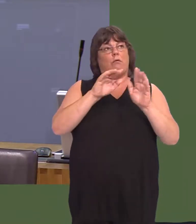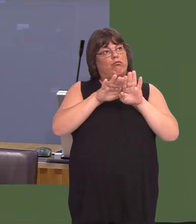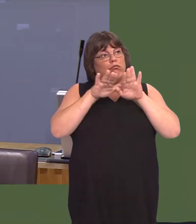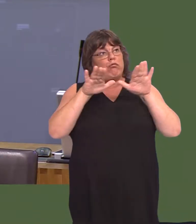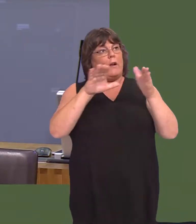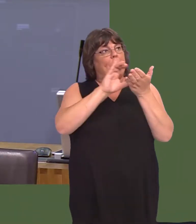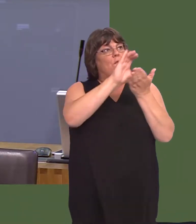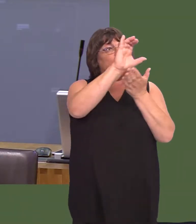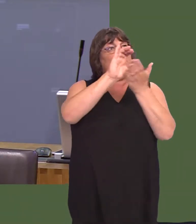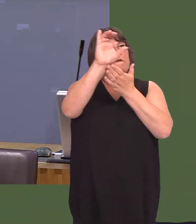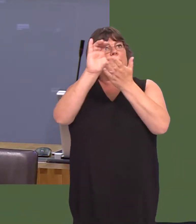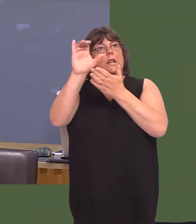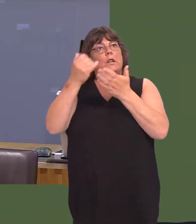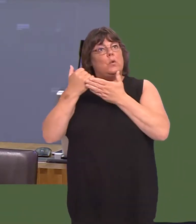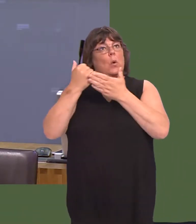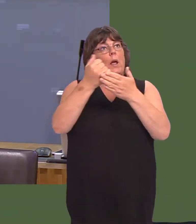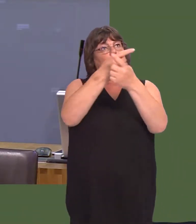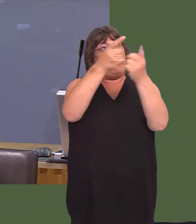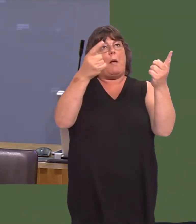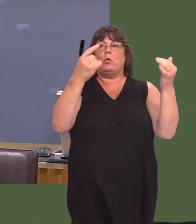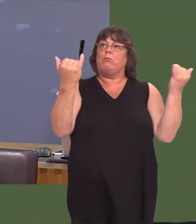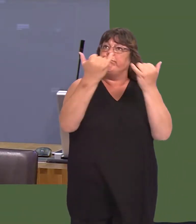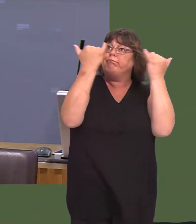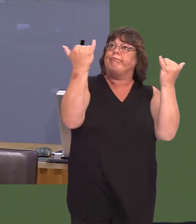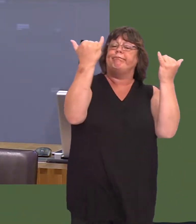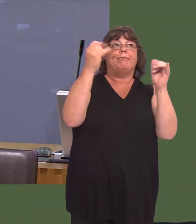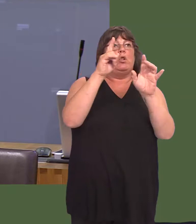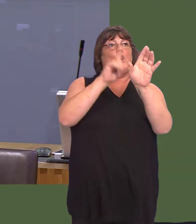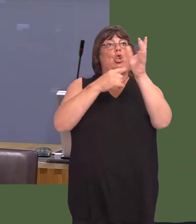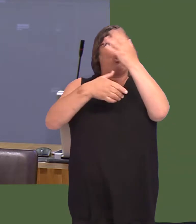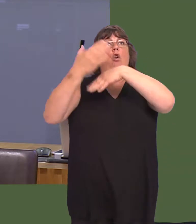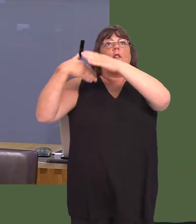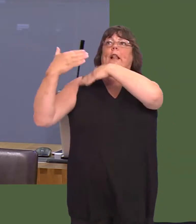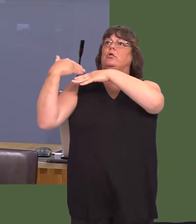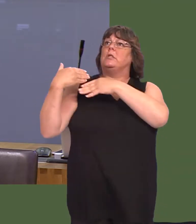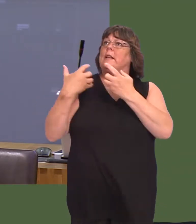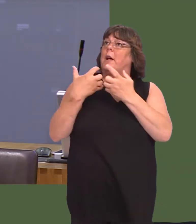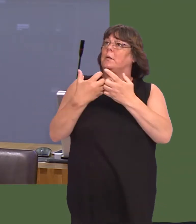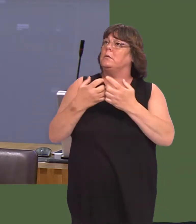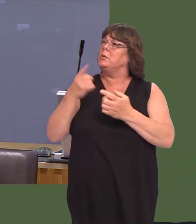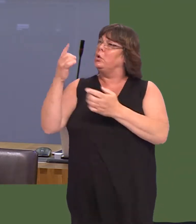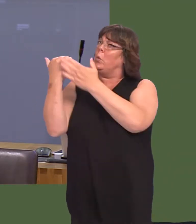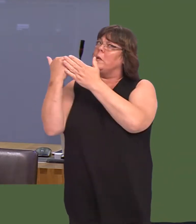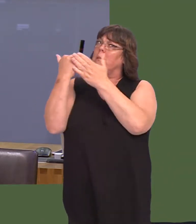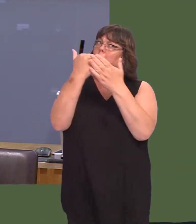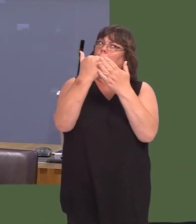in order to celebrate the Year of Legends. So, can you tell us how you, as a Government, have supported every part of Wales and ensured